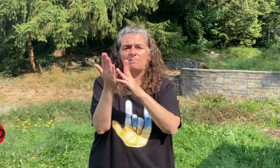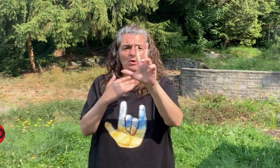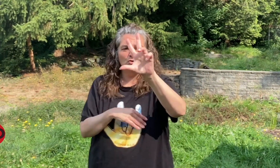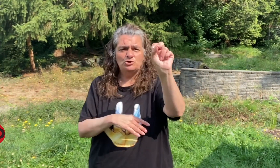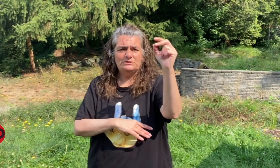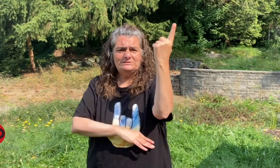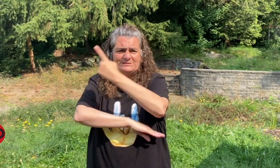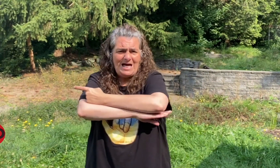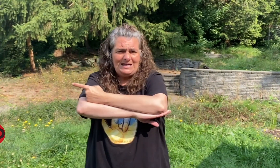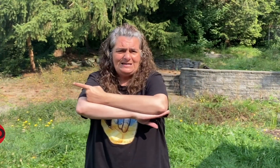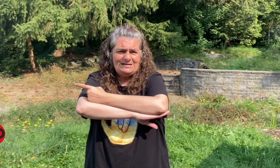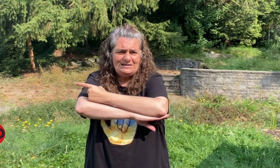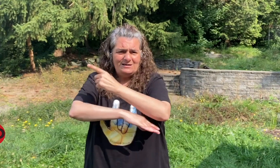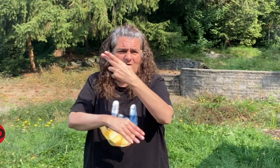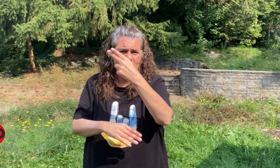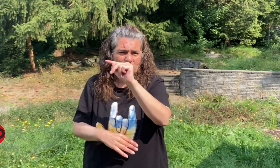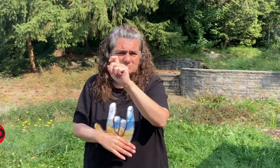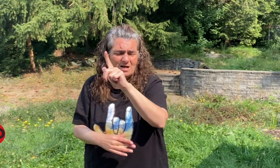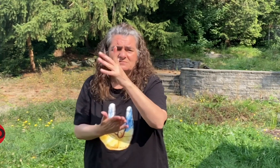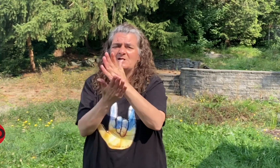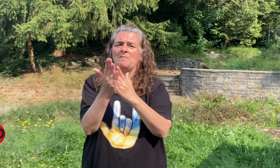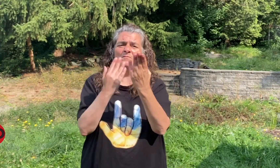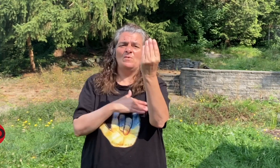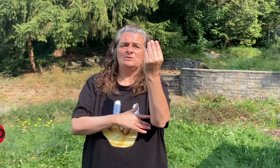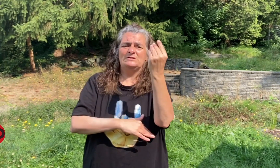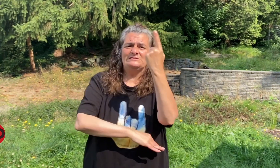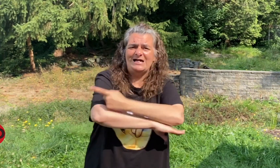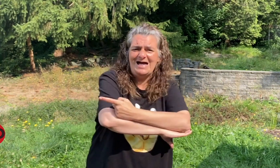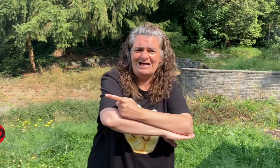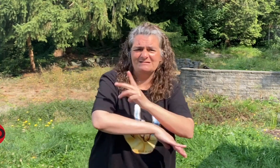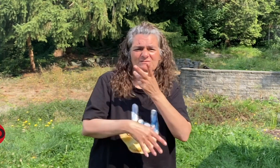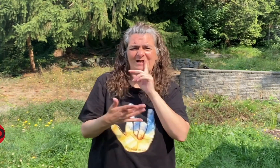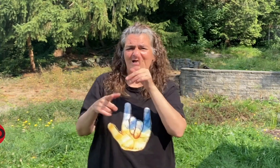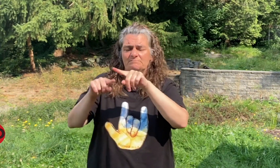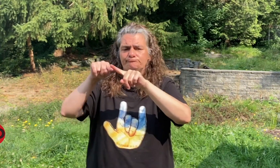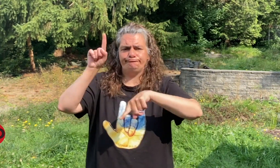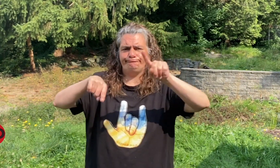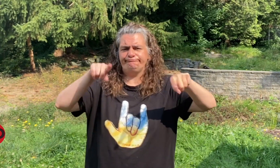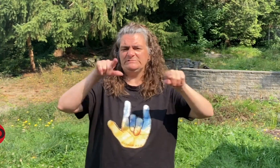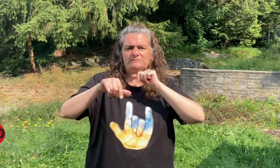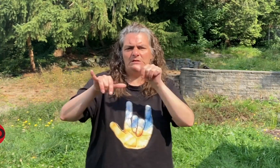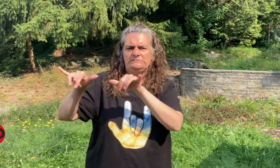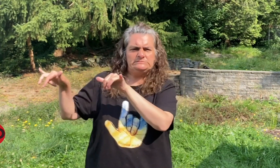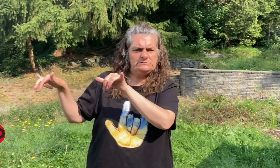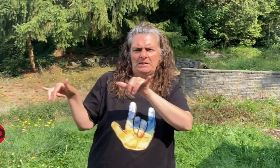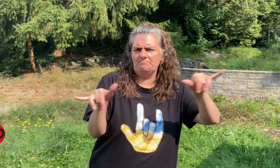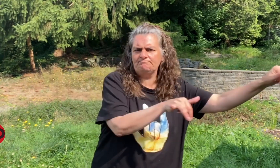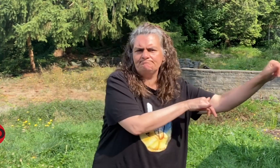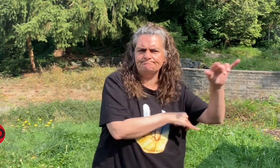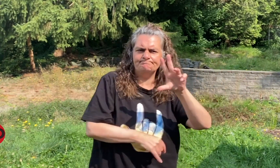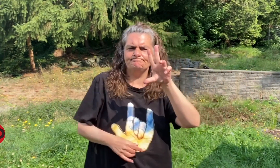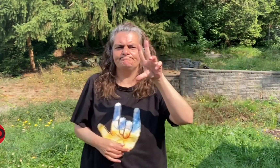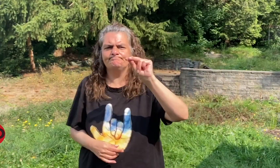and city you are relocating to.